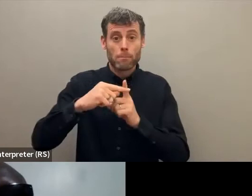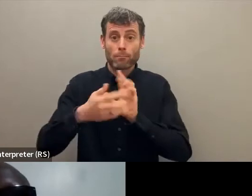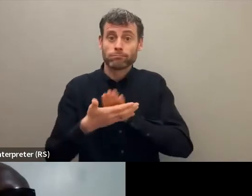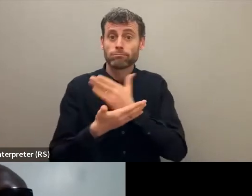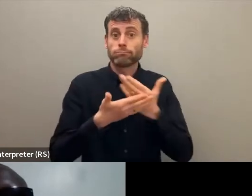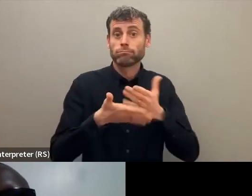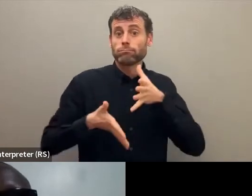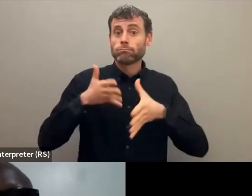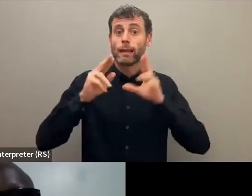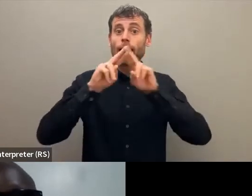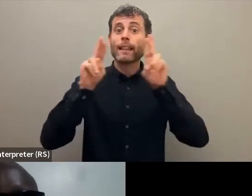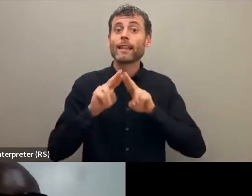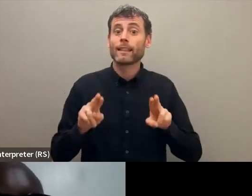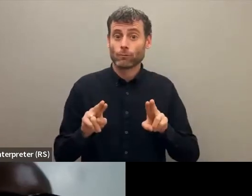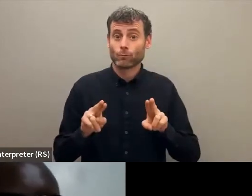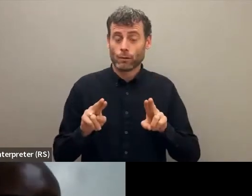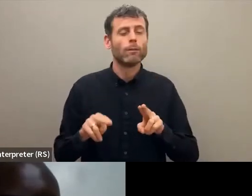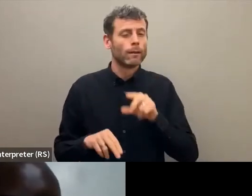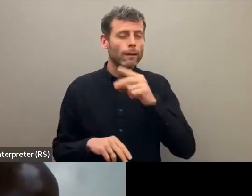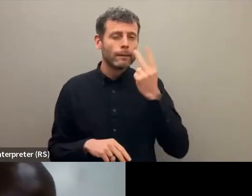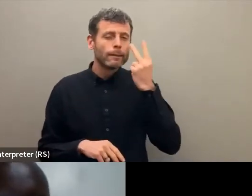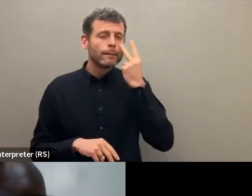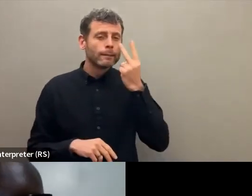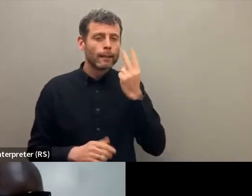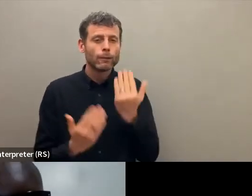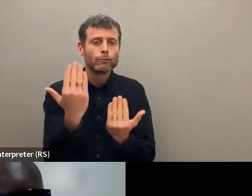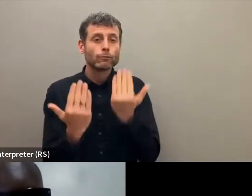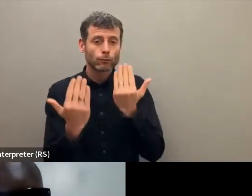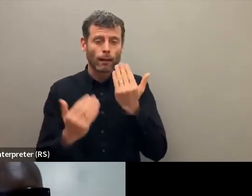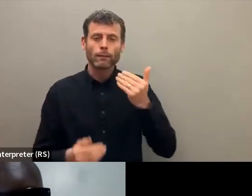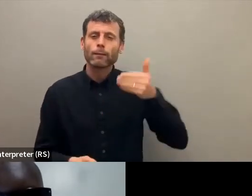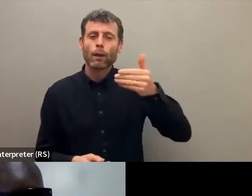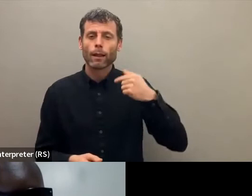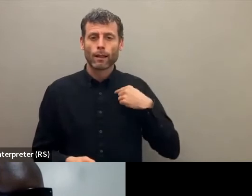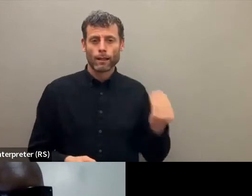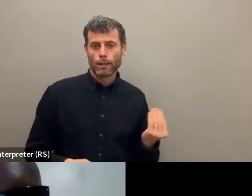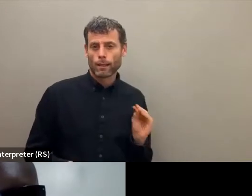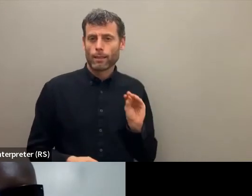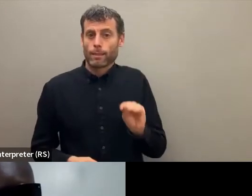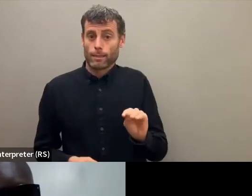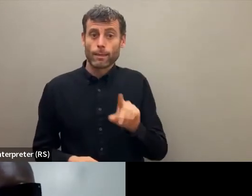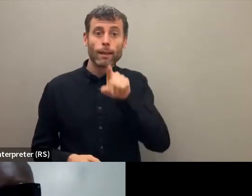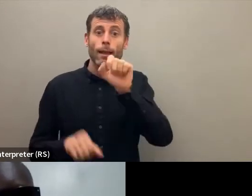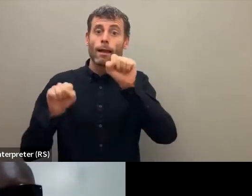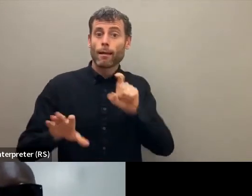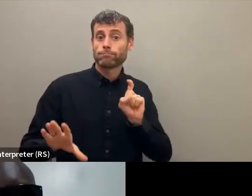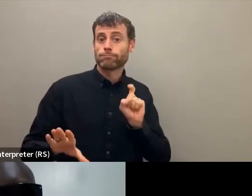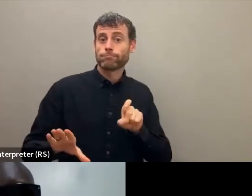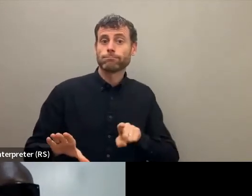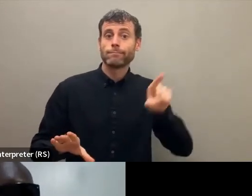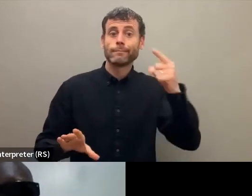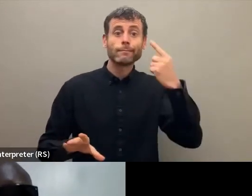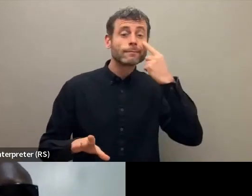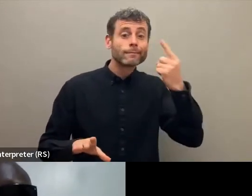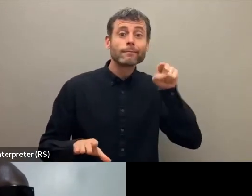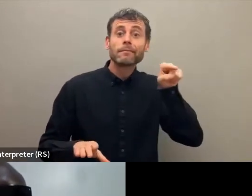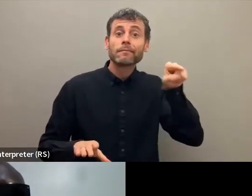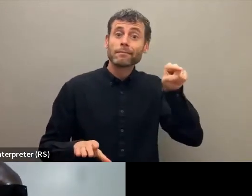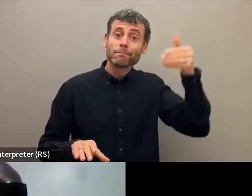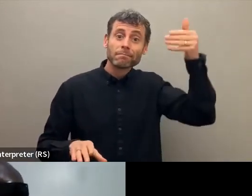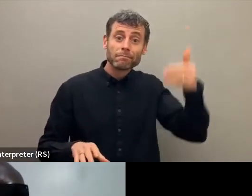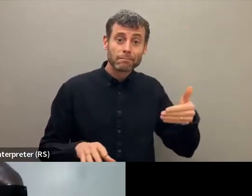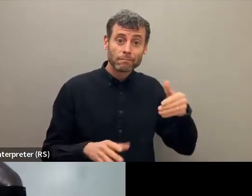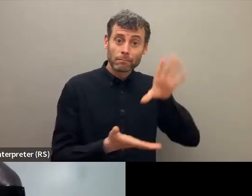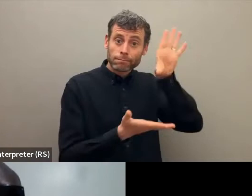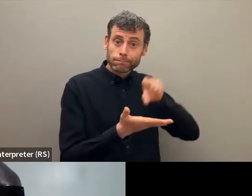Elizabeth Lockwood: That op eds persons with disabilities and their representative organizations hope Cadiz must always be part of the data process, and especially lead.